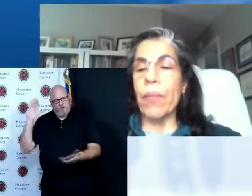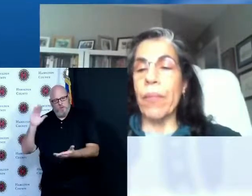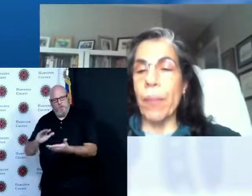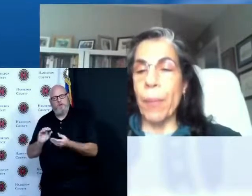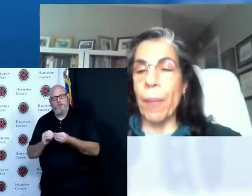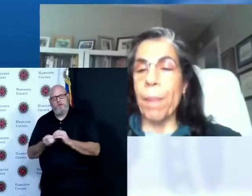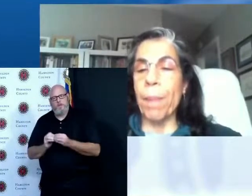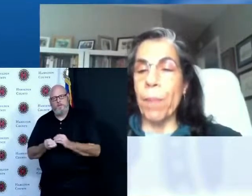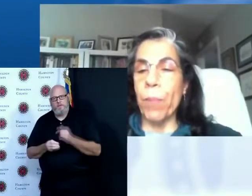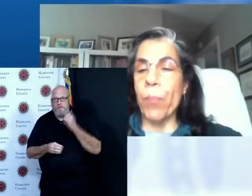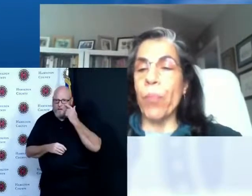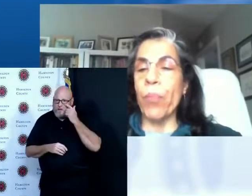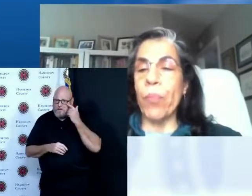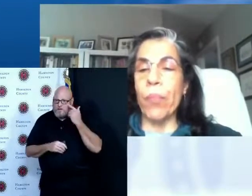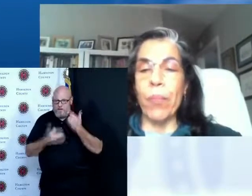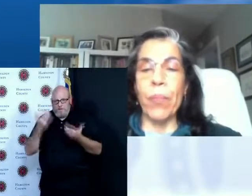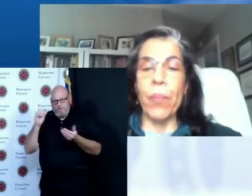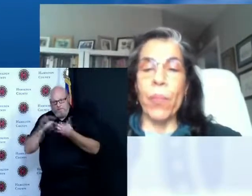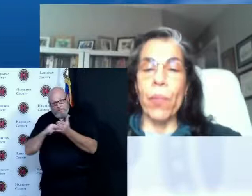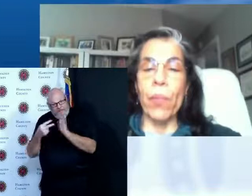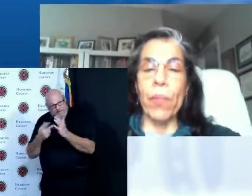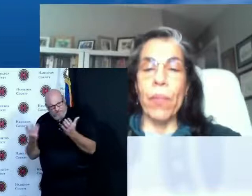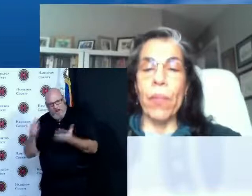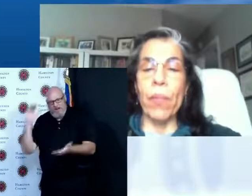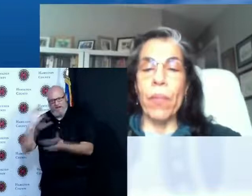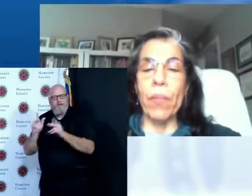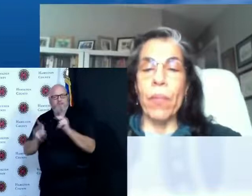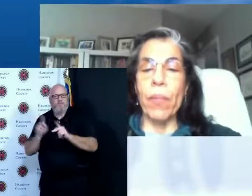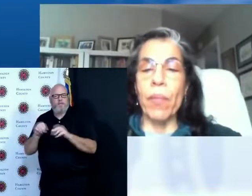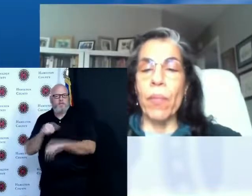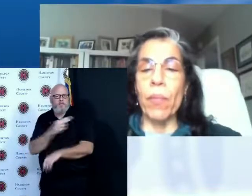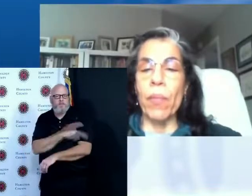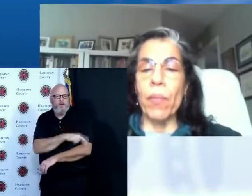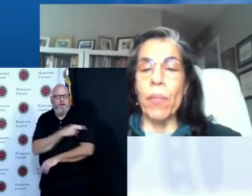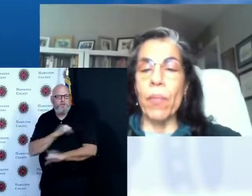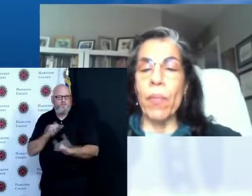and so we're excited to see more and more folks over 65 get vaccinated as we think this will